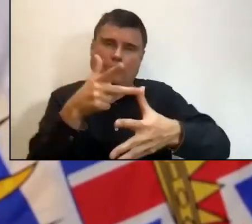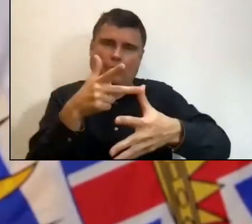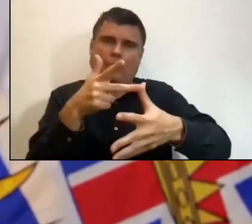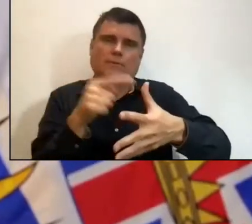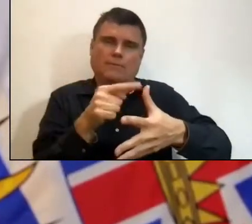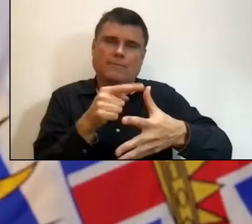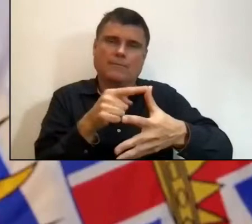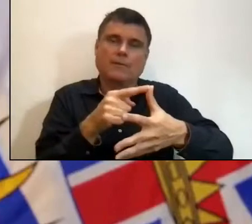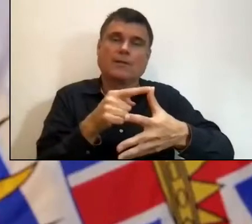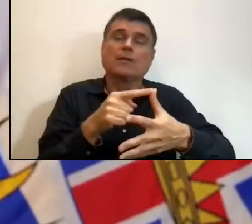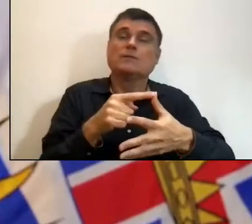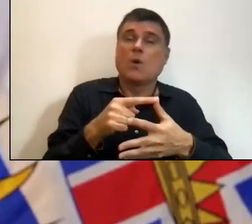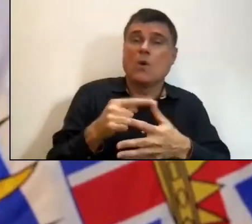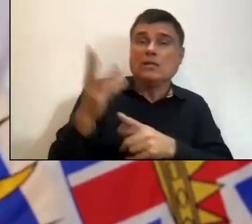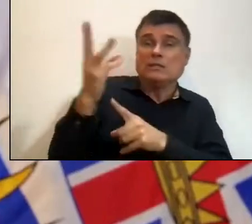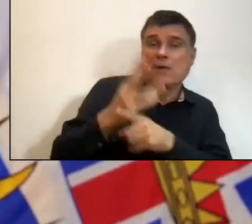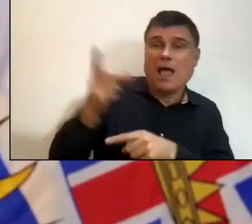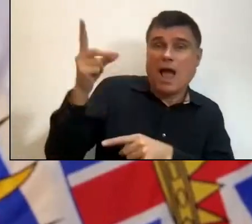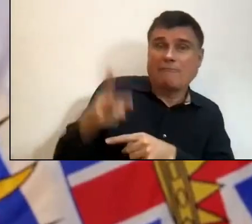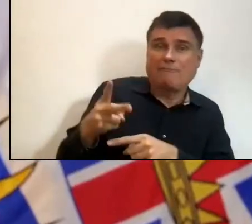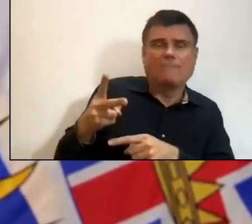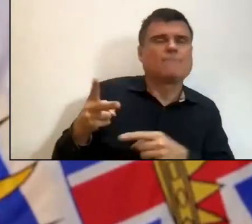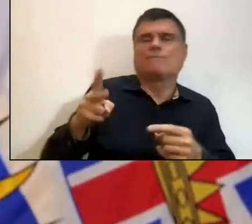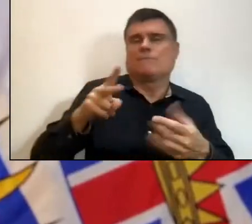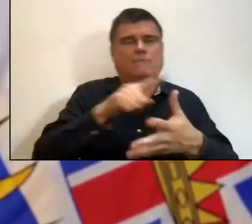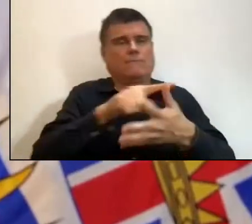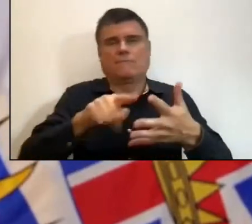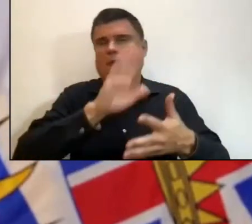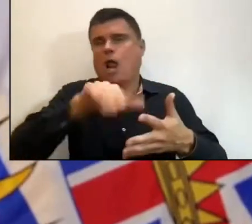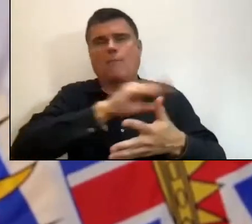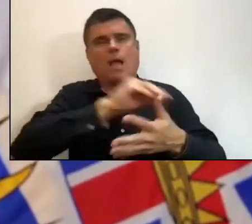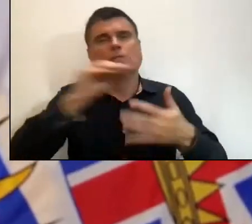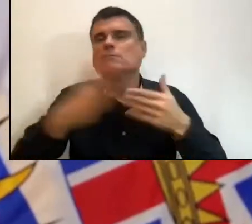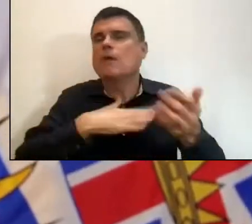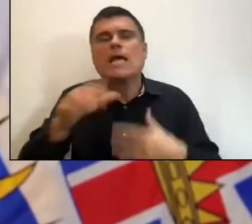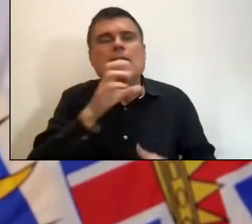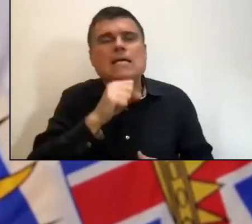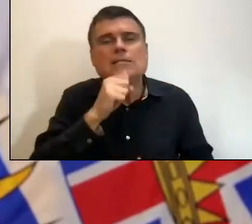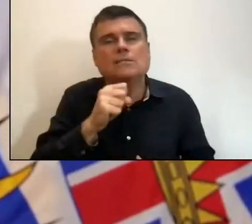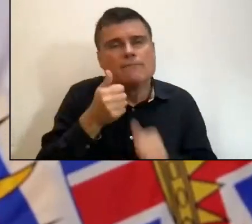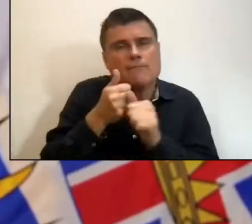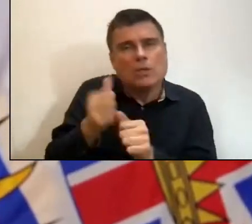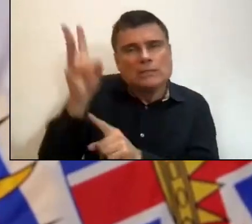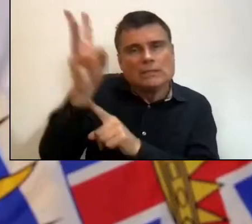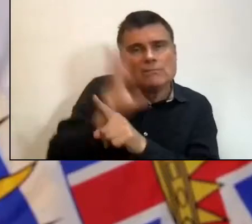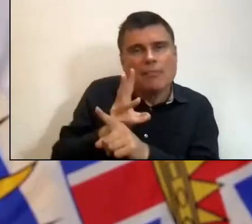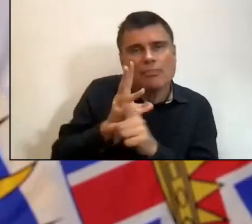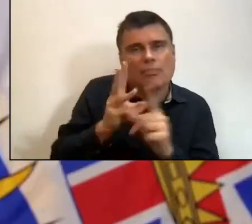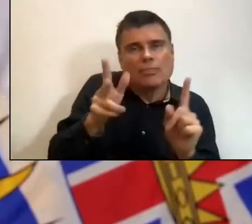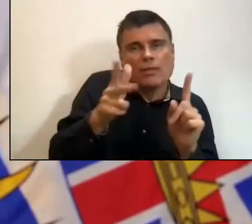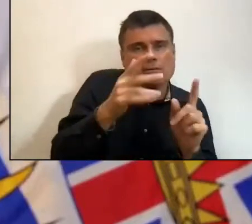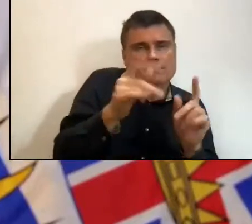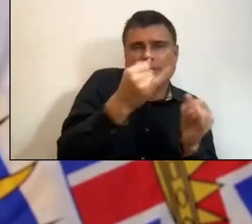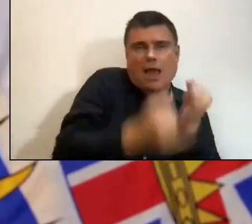matter what age they are. We are working through these things and we are ramping up to do that.